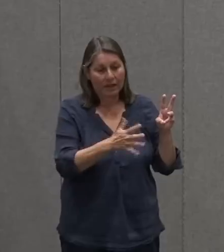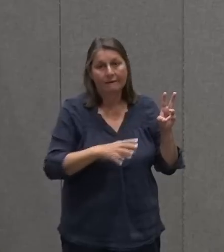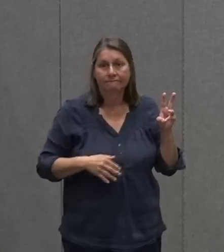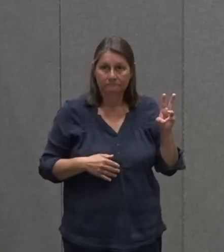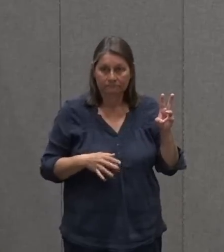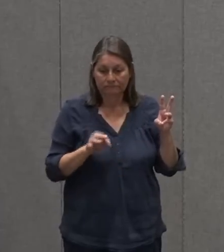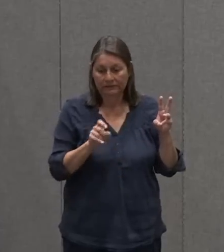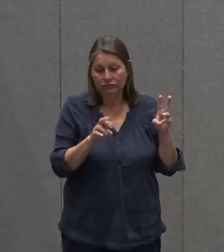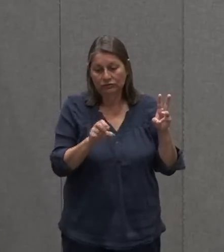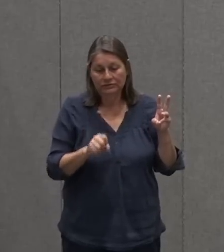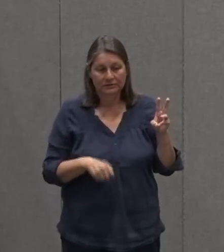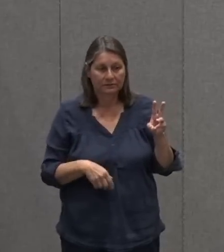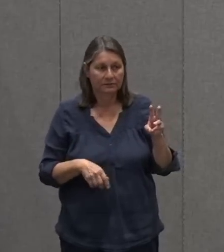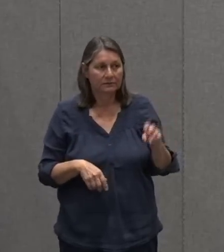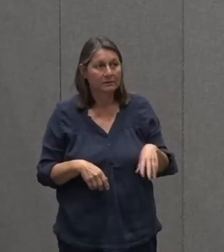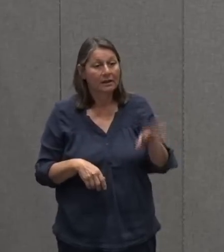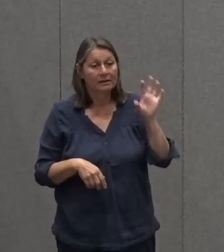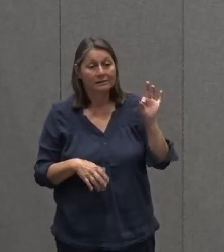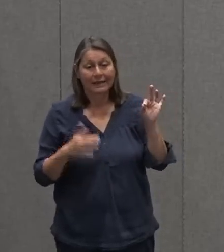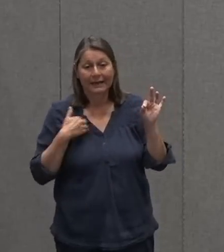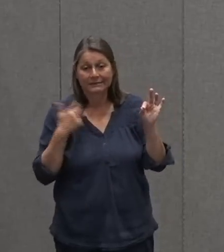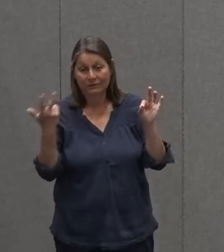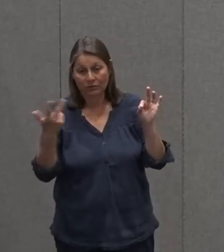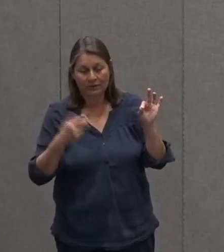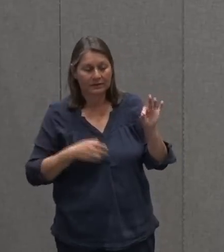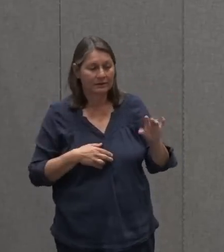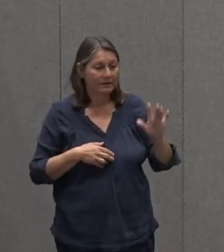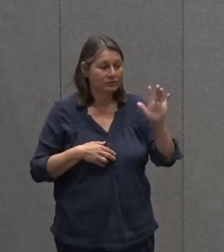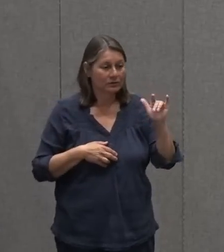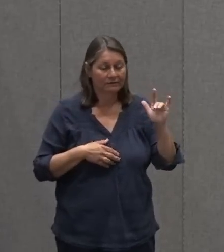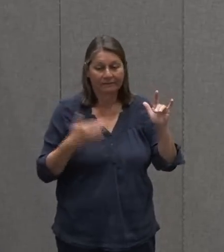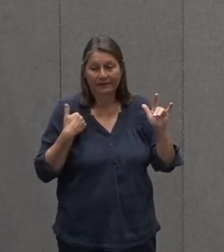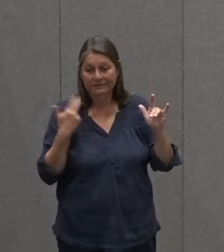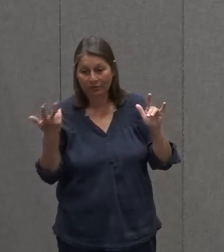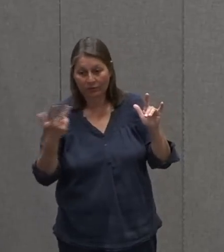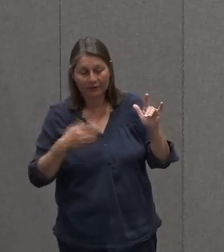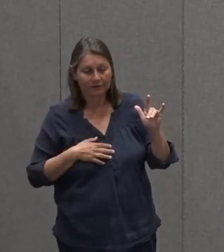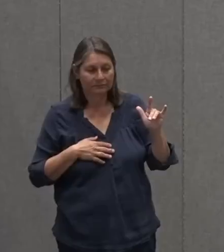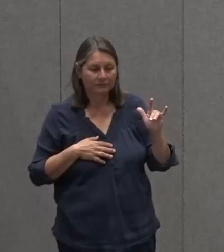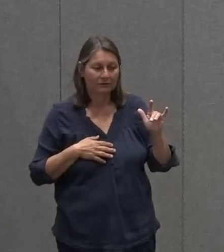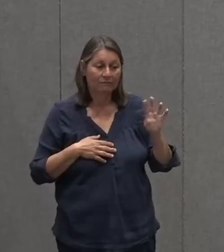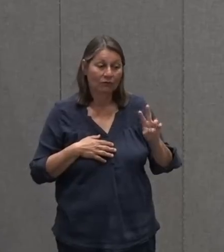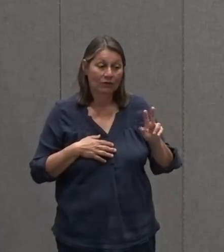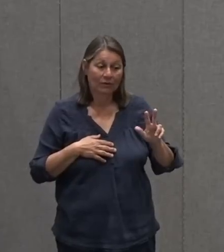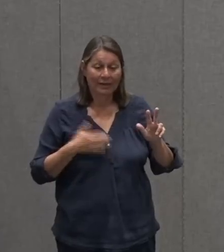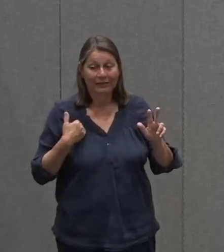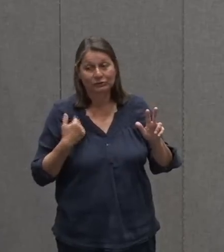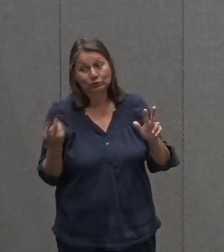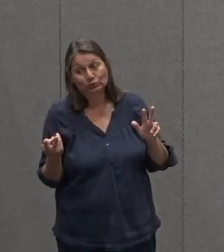9 has three, 25 has three, and 43 only has two. Okay.